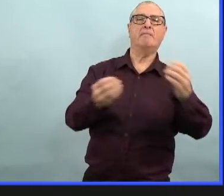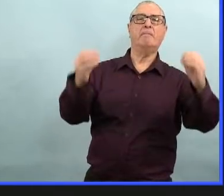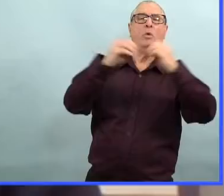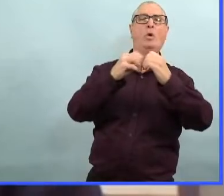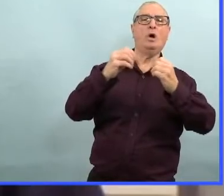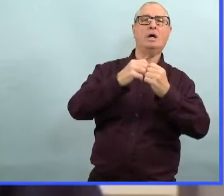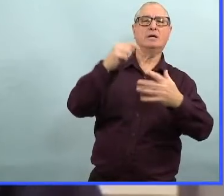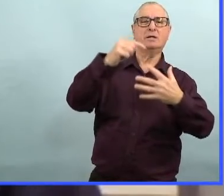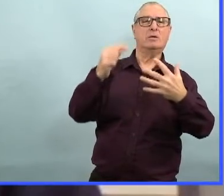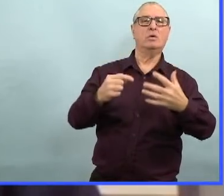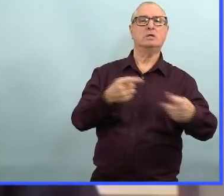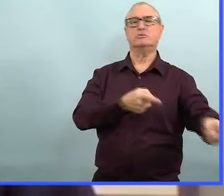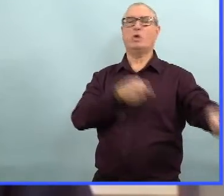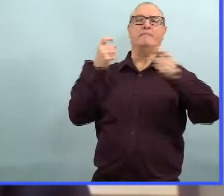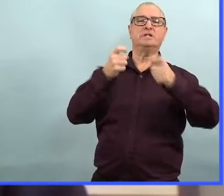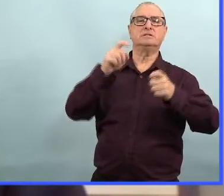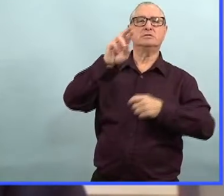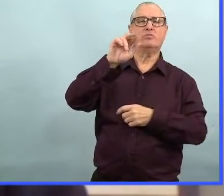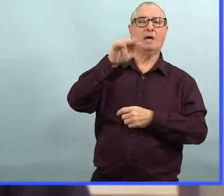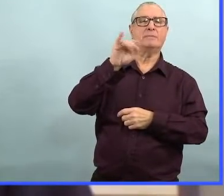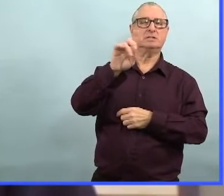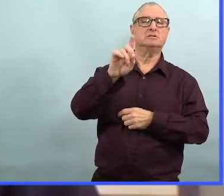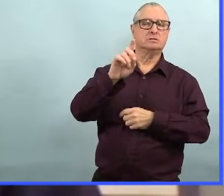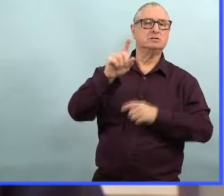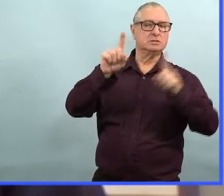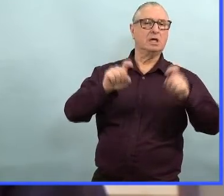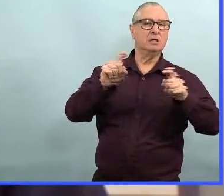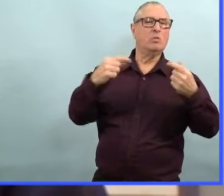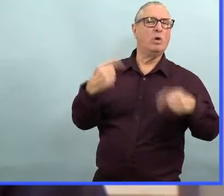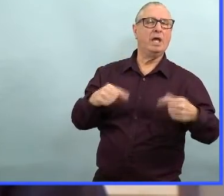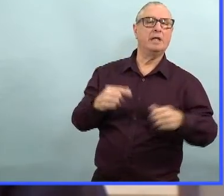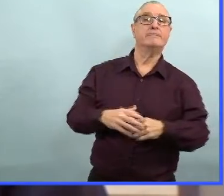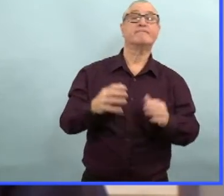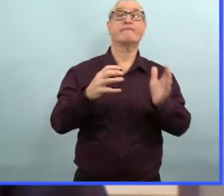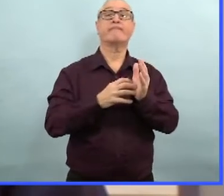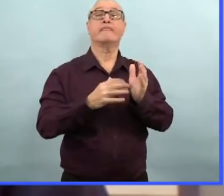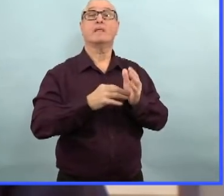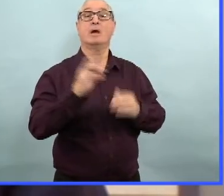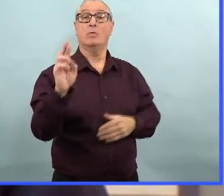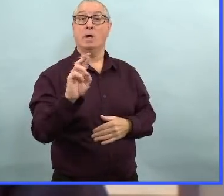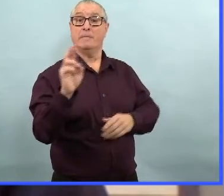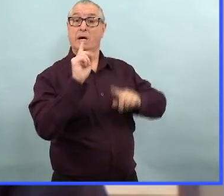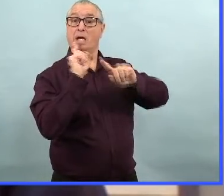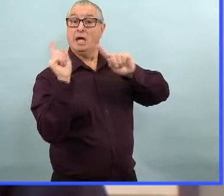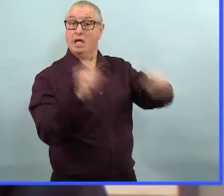well we've kind of addressed that in our um in the uh opening message there where we're